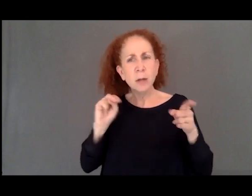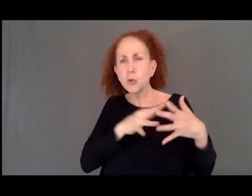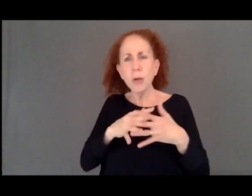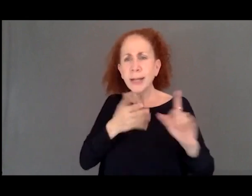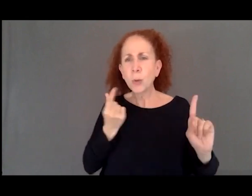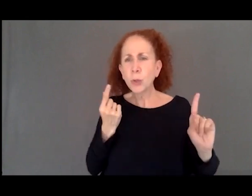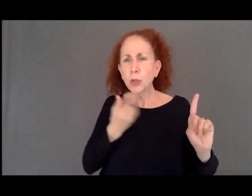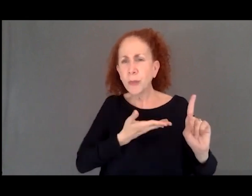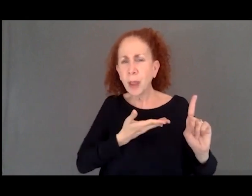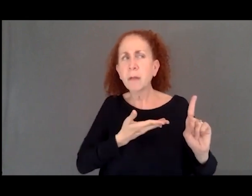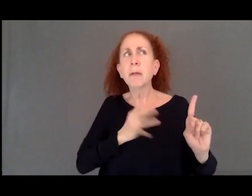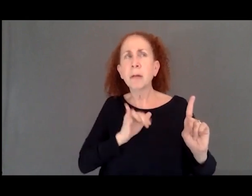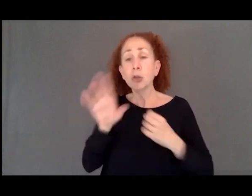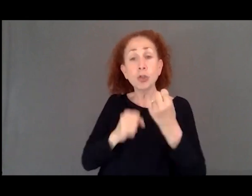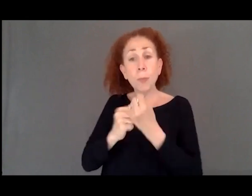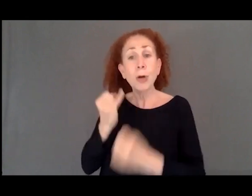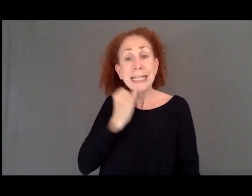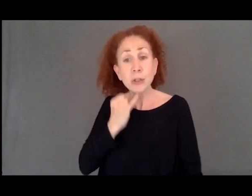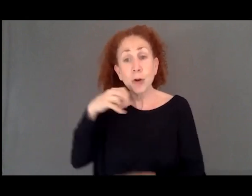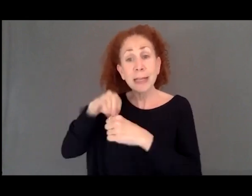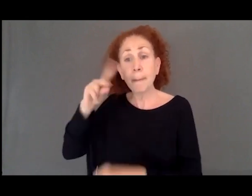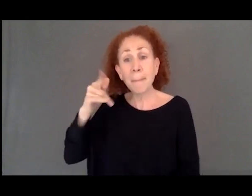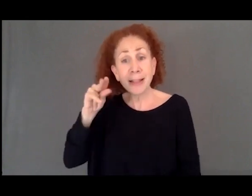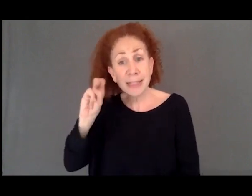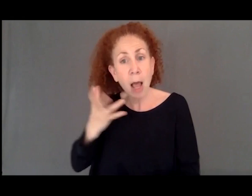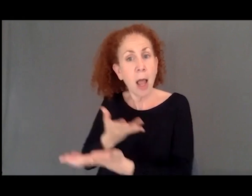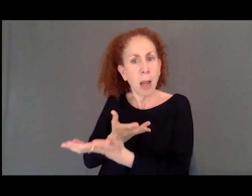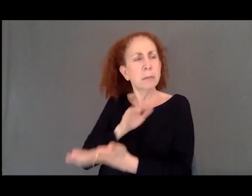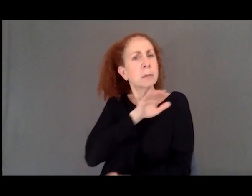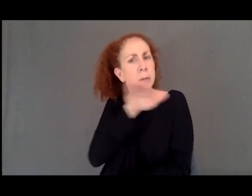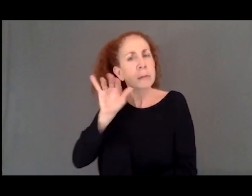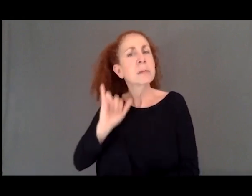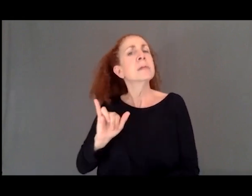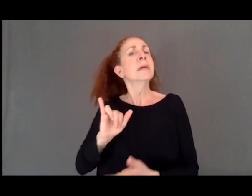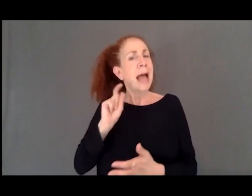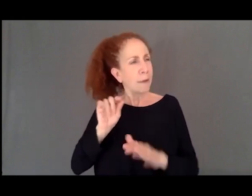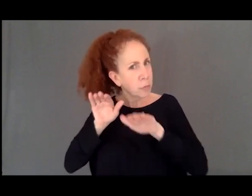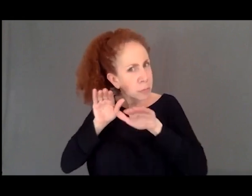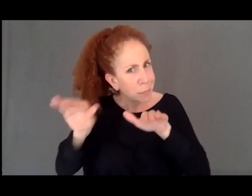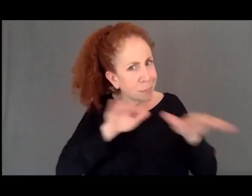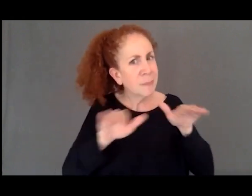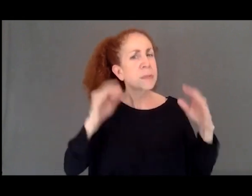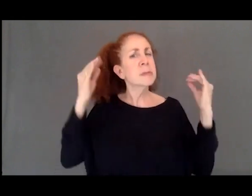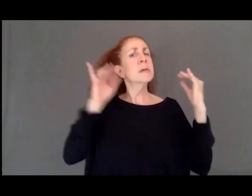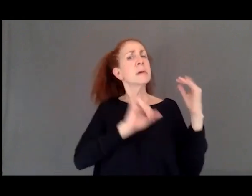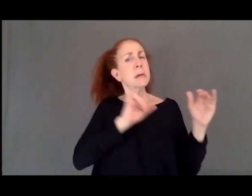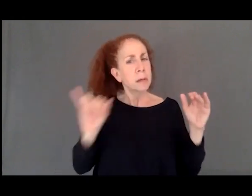What is the United States doing in supporting Israel in Palestine? These are the things that we have to do to remind people.